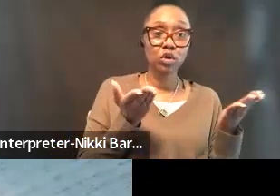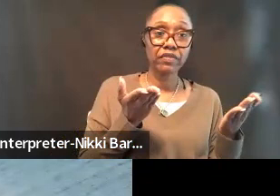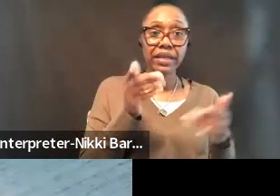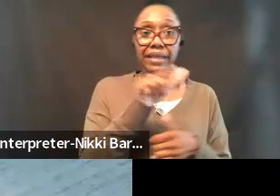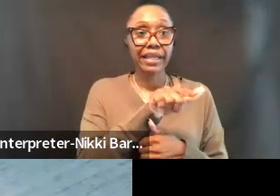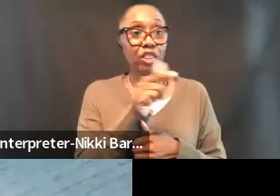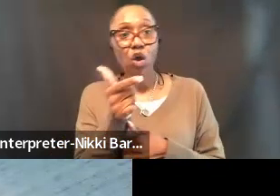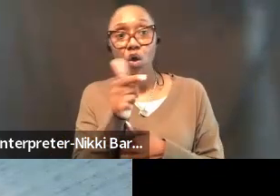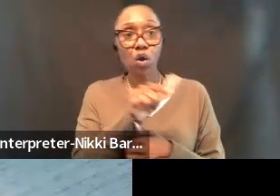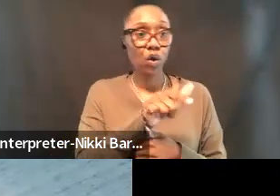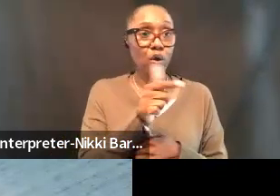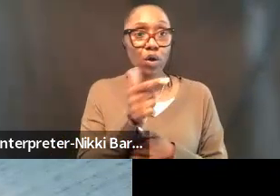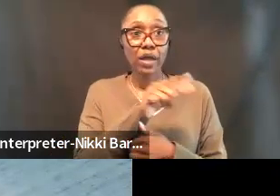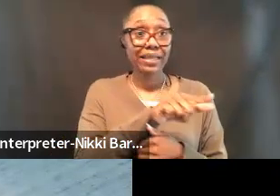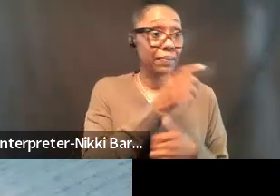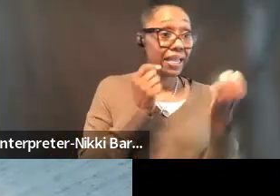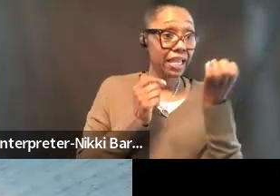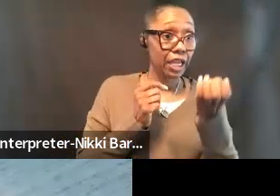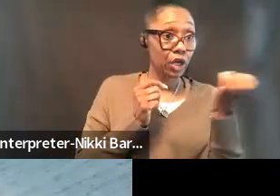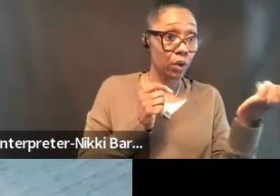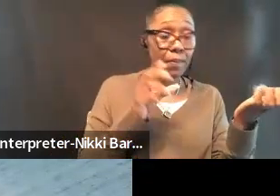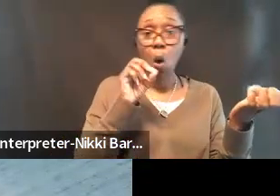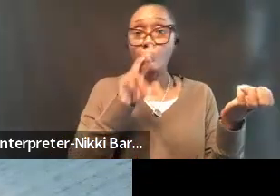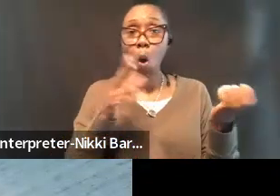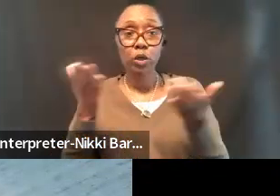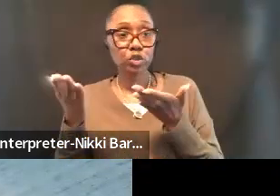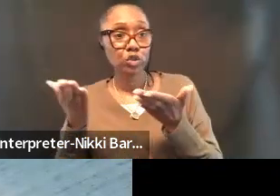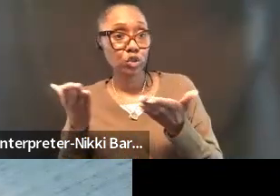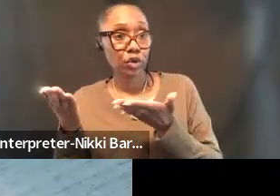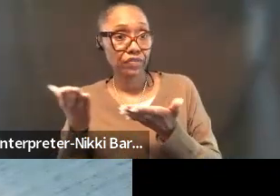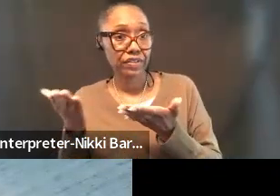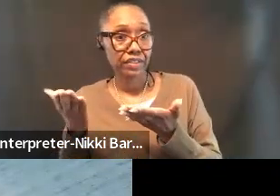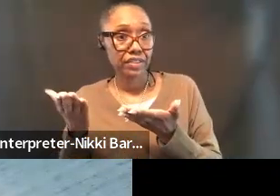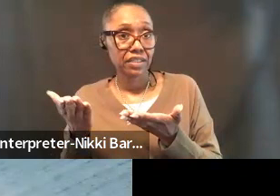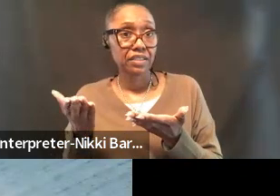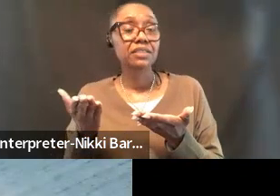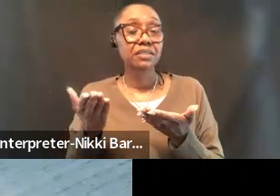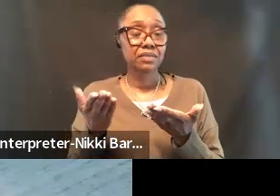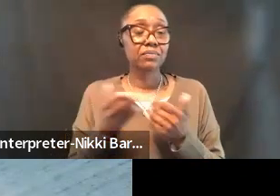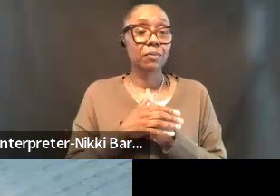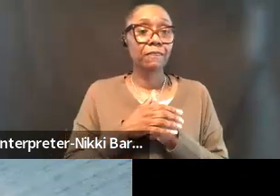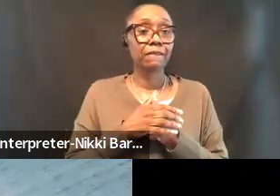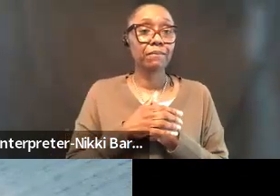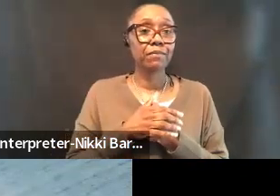It could be a device or a service. So it's, more than one thing. Universal design for learning.